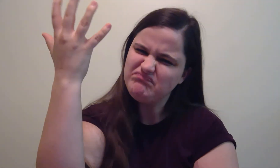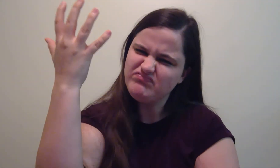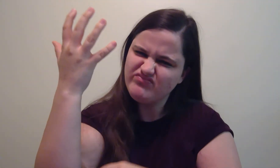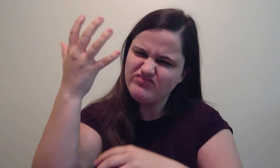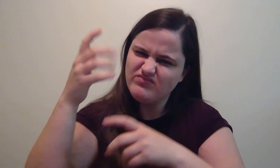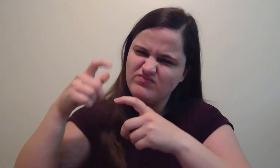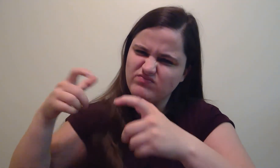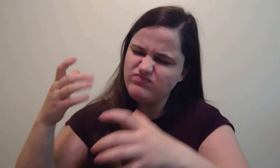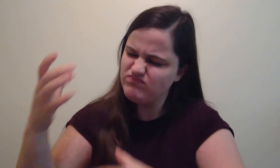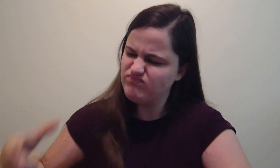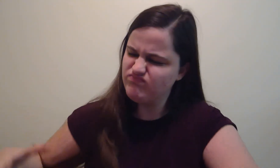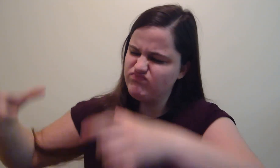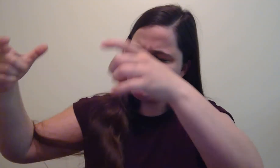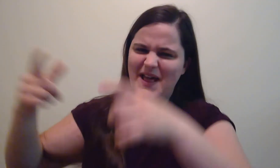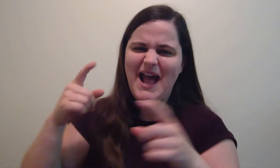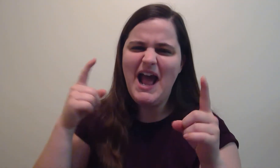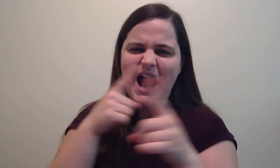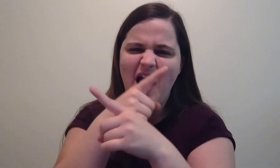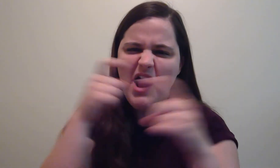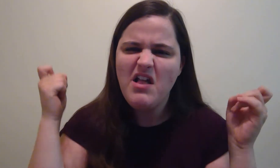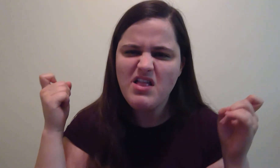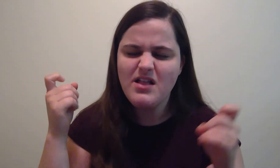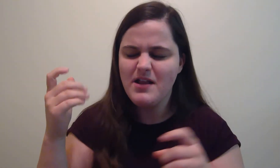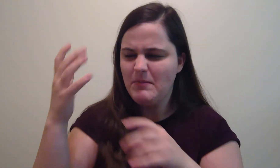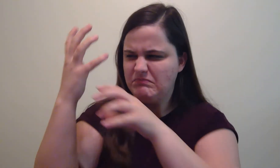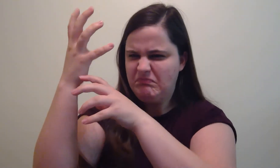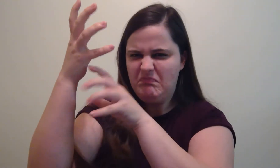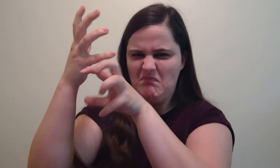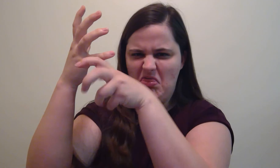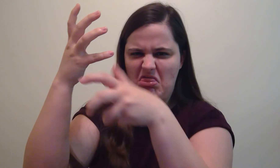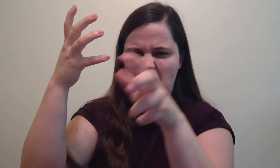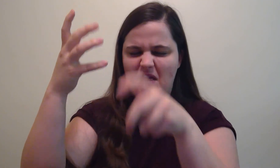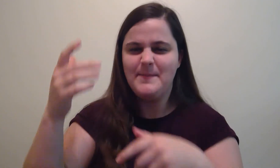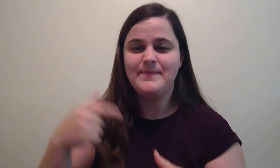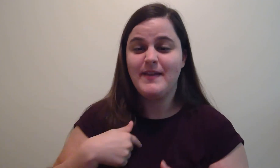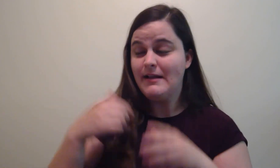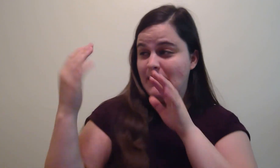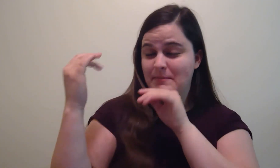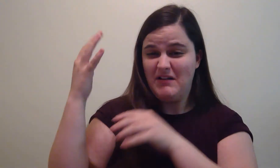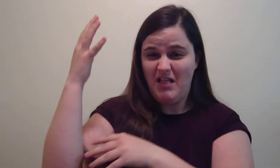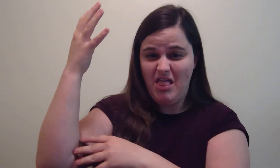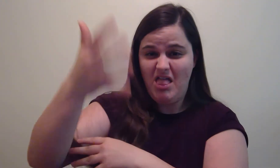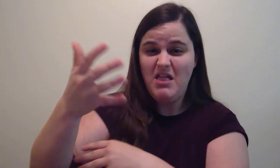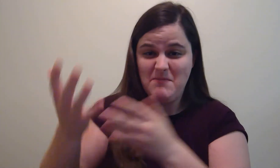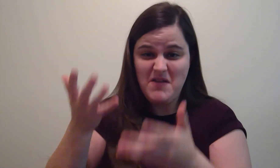massive and ugly. It was twisted and gnarled and bent, and I kept expecting the same to blow over in the wind.